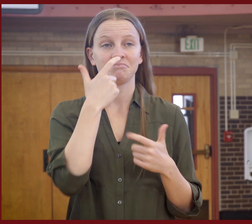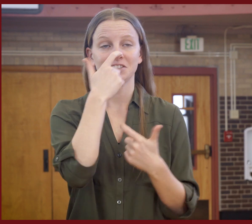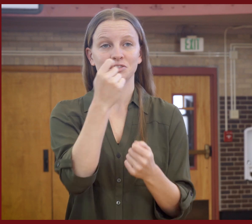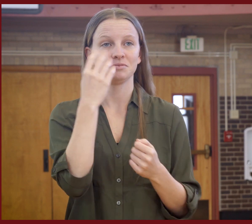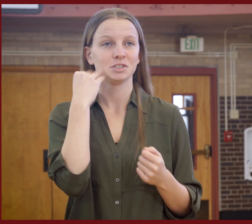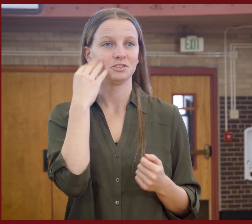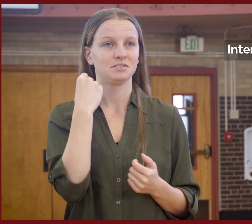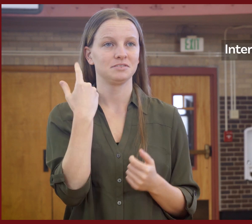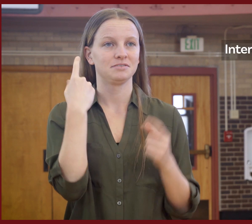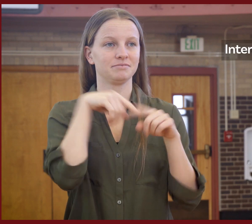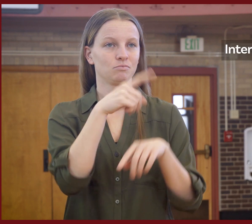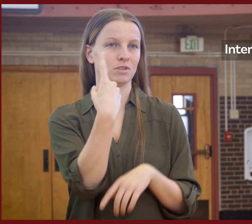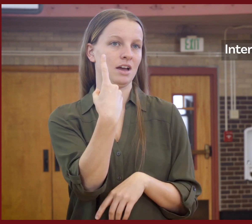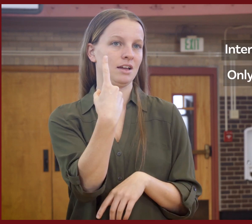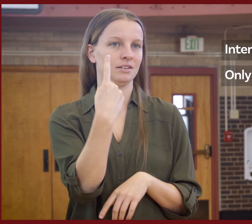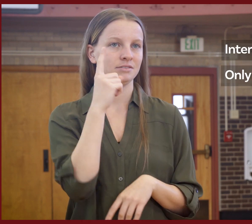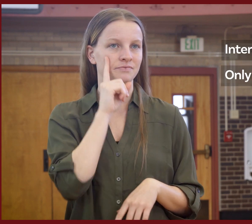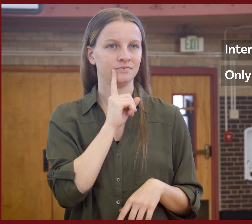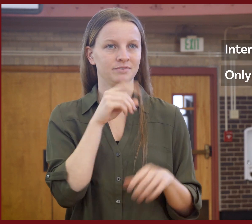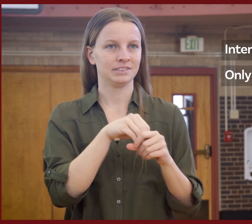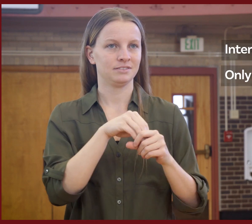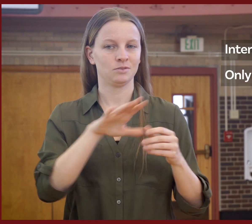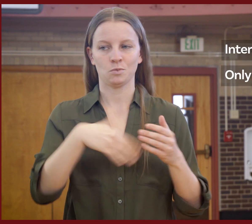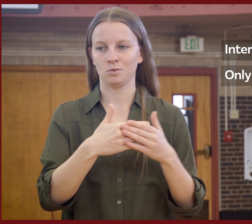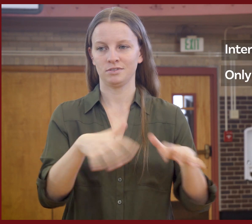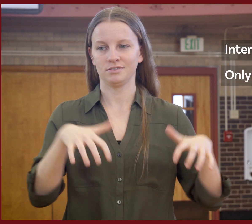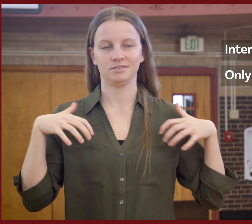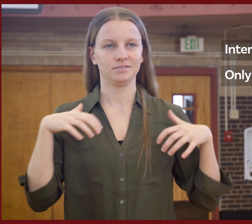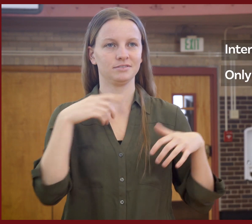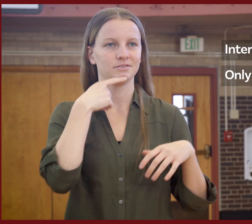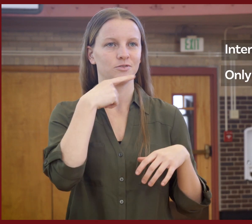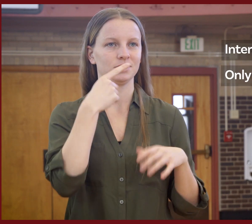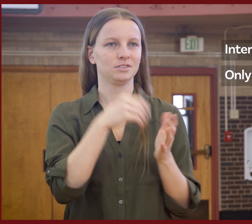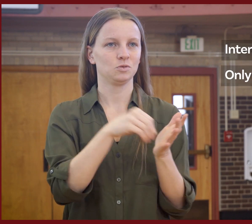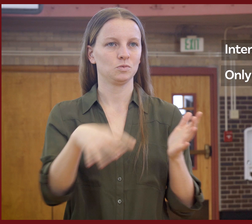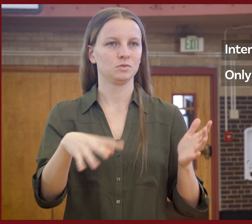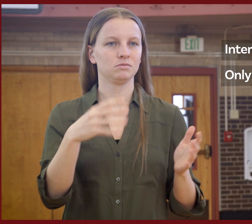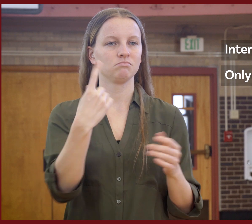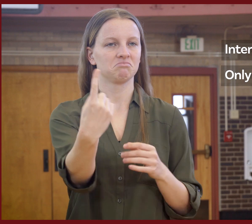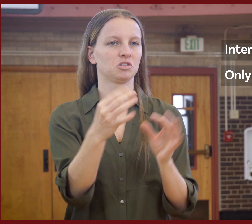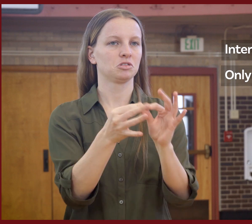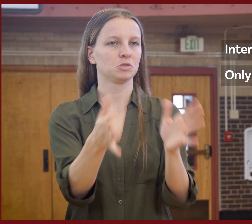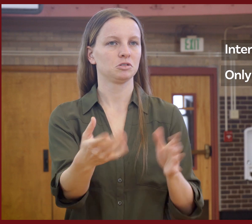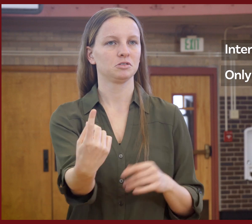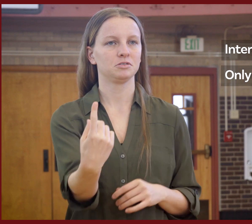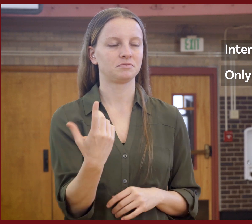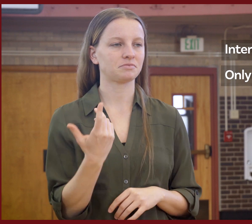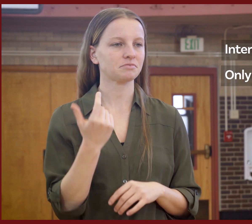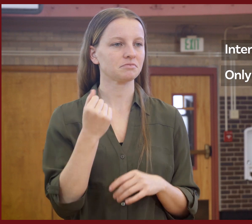It was an interesting experience. I was the only Deaf individual in the whole class. The rest were hearing students with one interpreter.